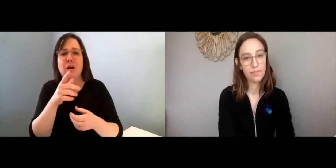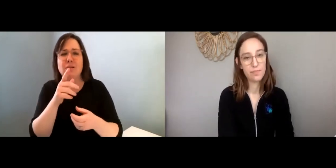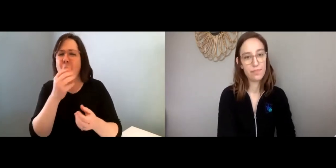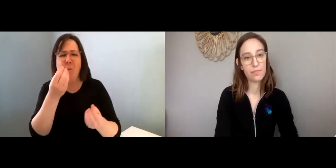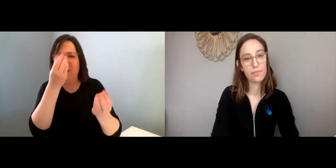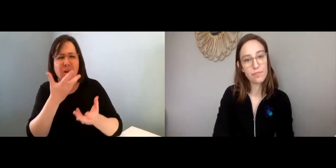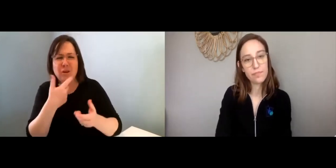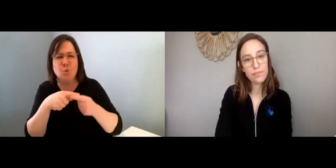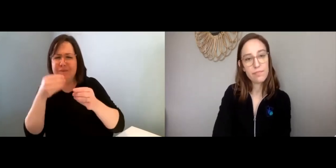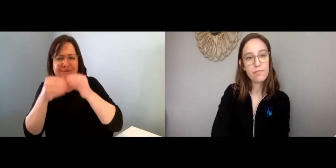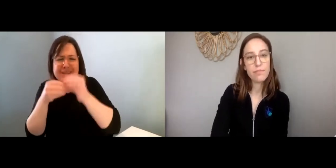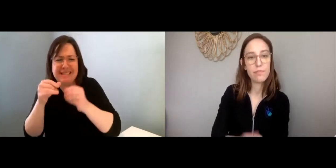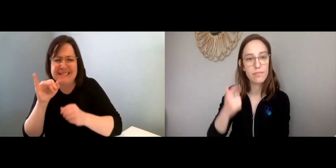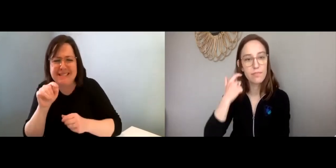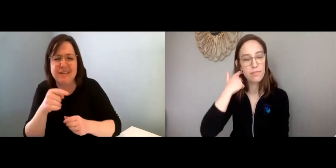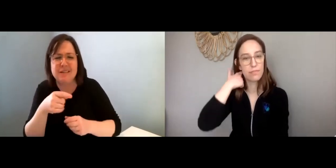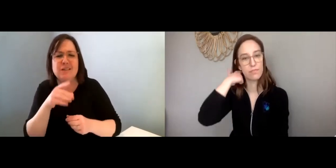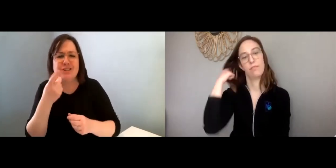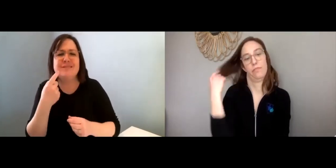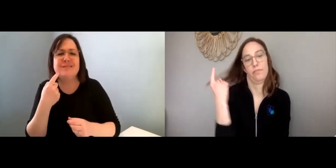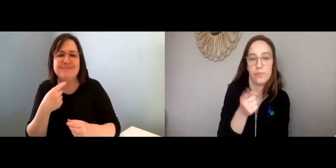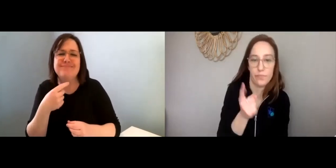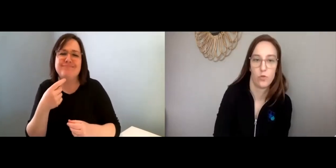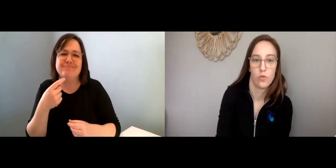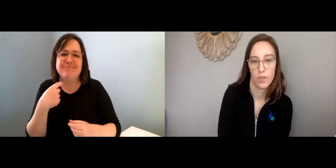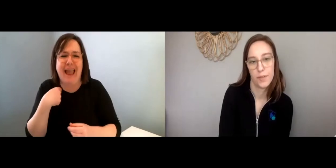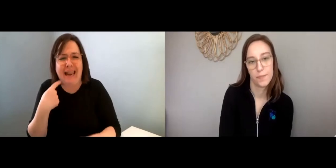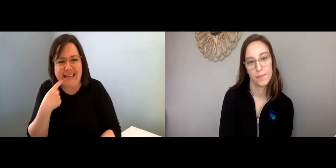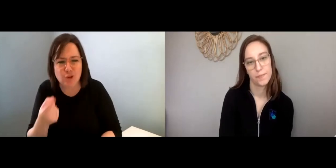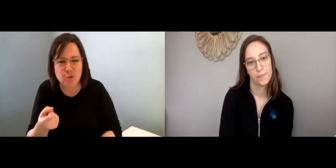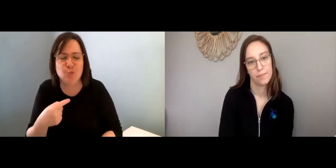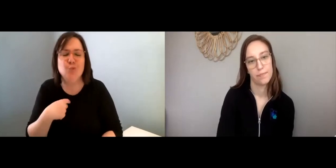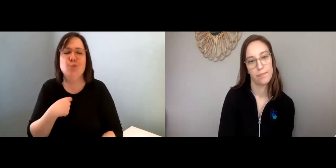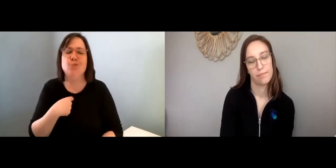It’s not that you want them to fix anything;